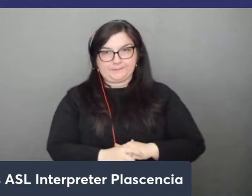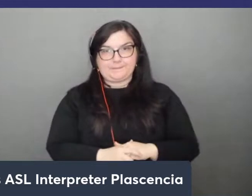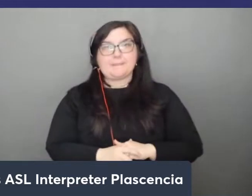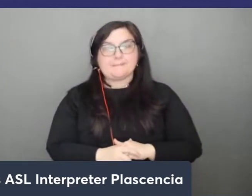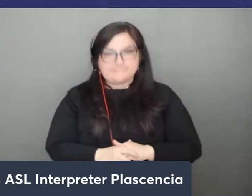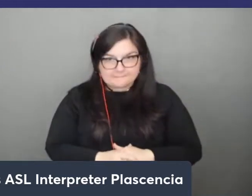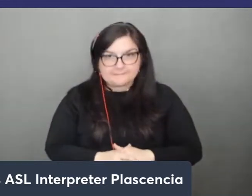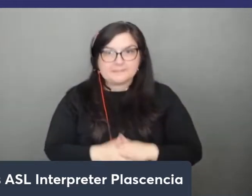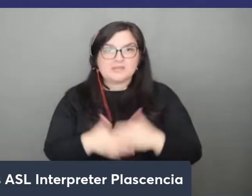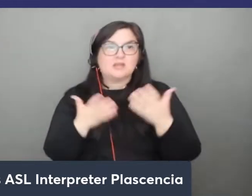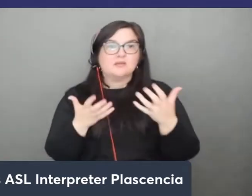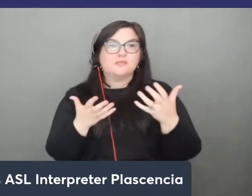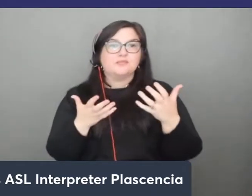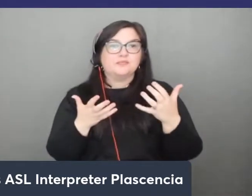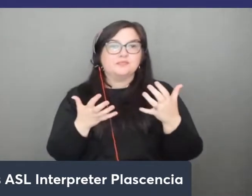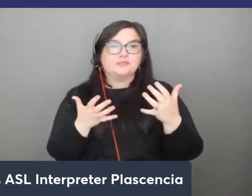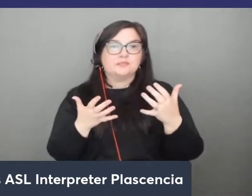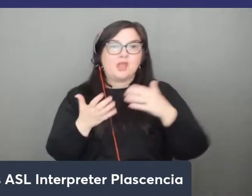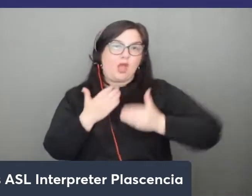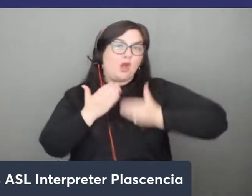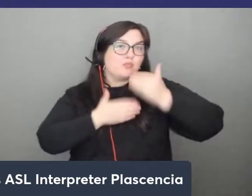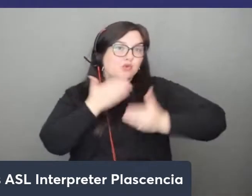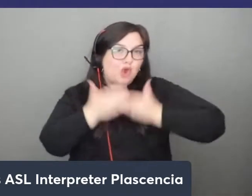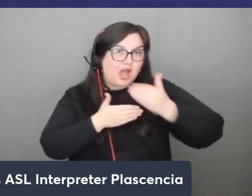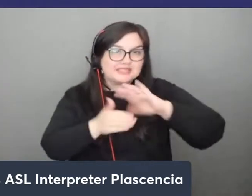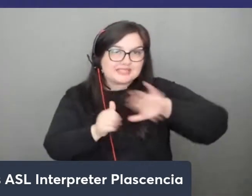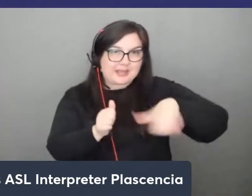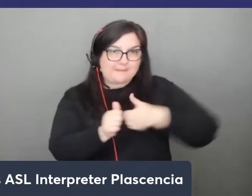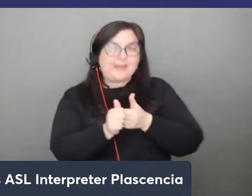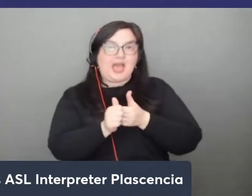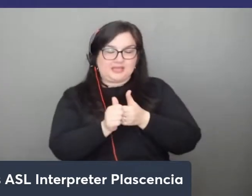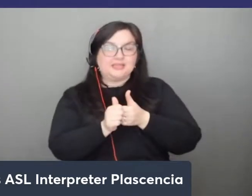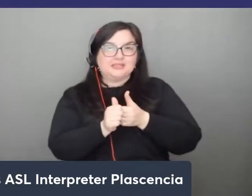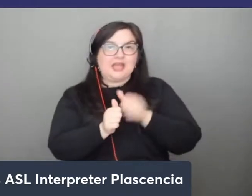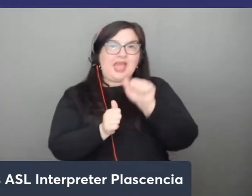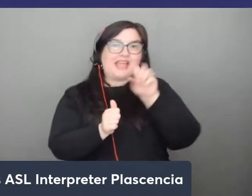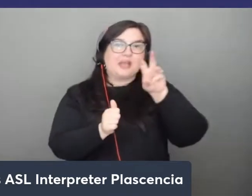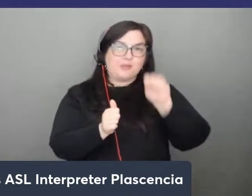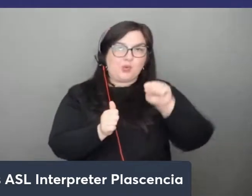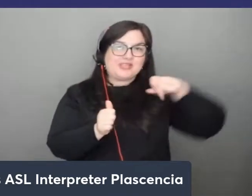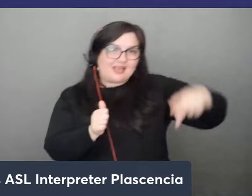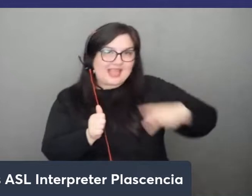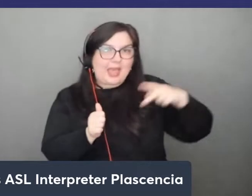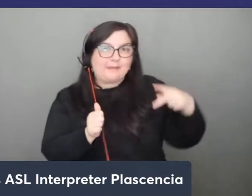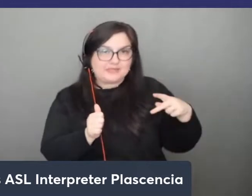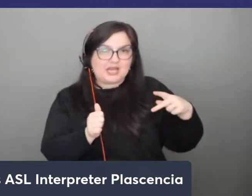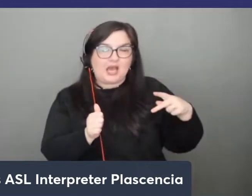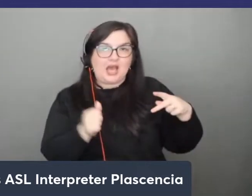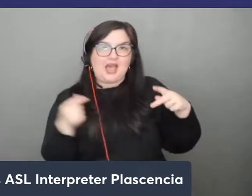for the processing of backend is AWS Lambda, and that lets us kind of like create